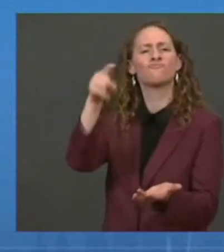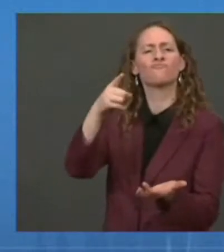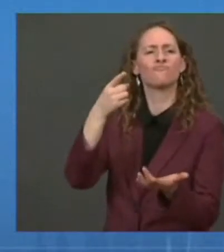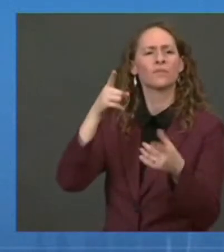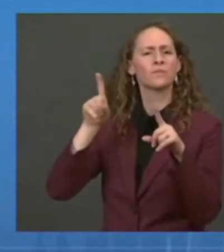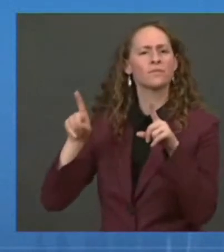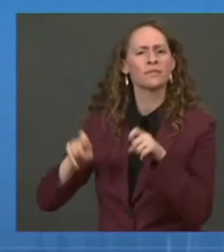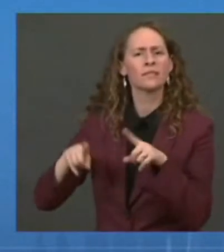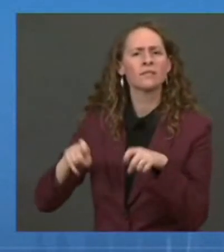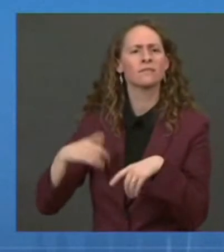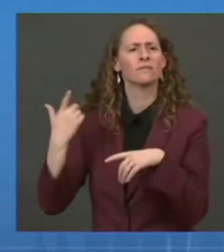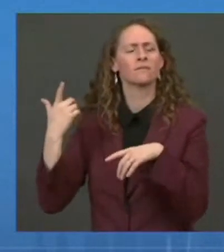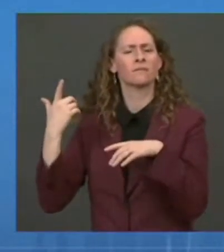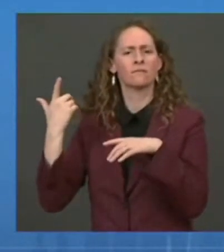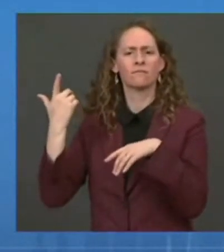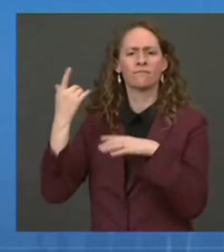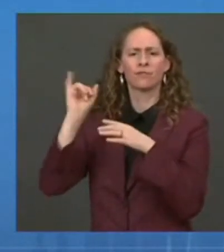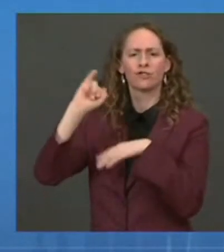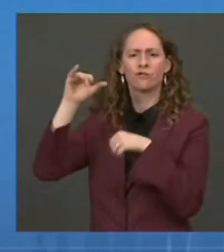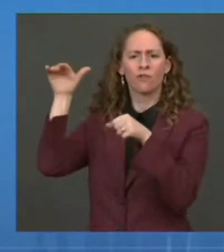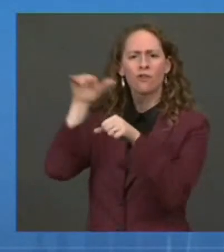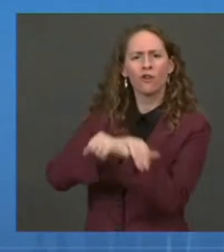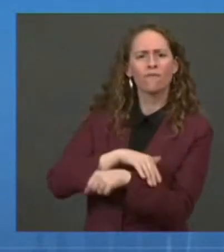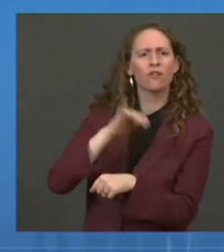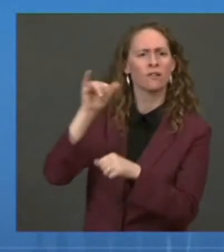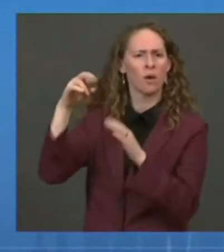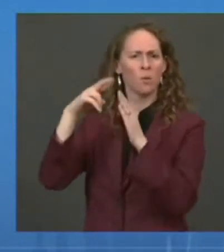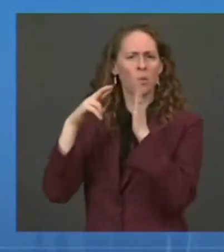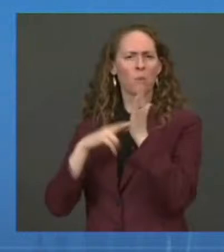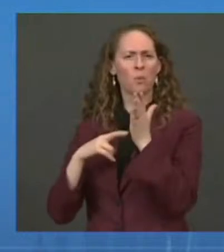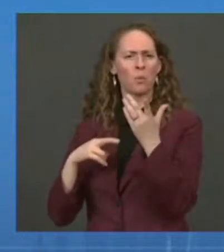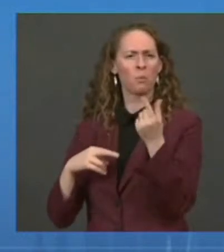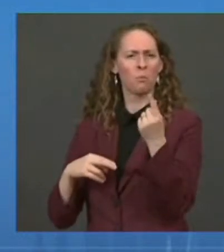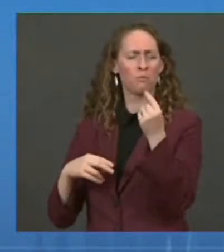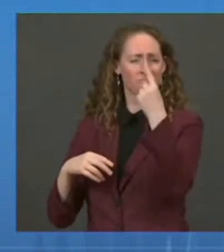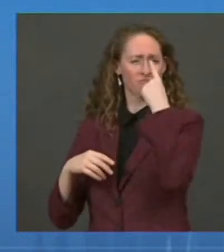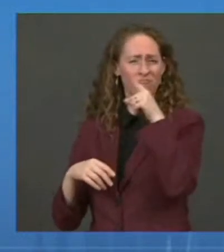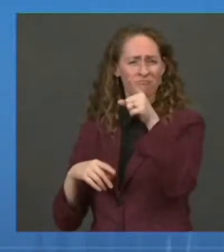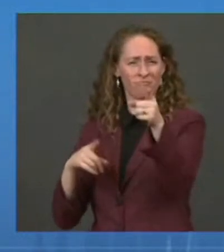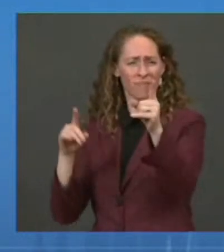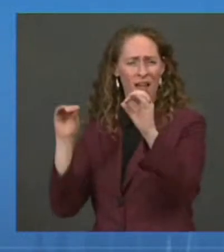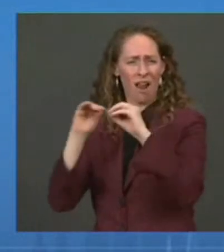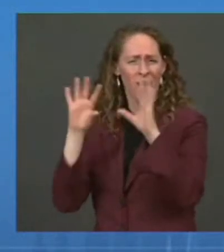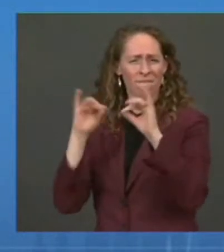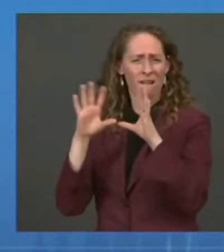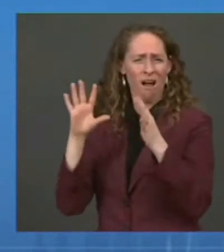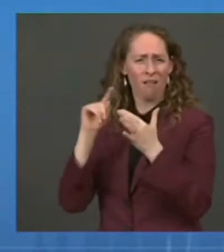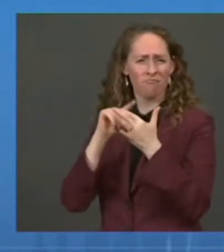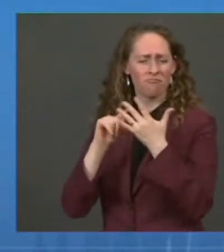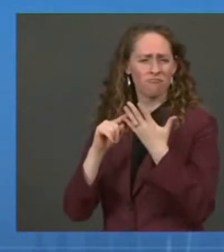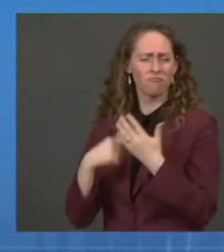HI THANK YOU. THIS IS A QUESTION ON THE NEW RULES OF TESTING AND INSURANCE